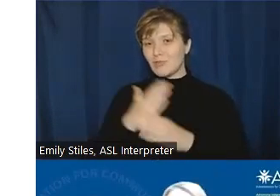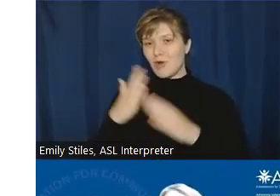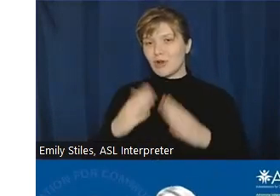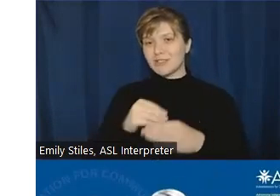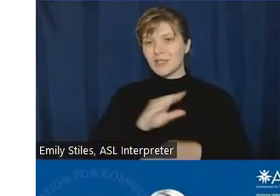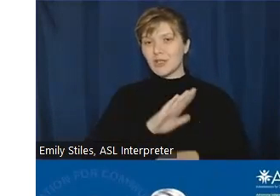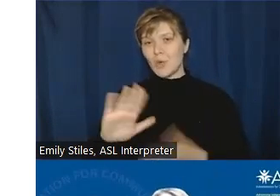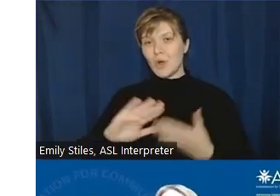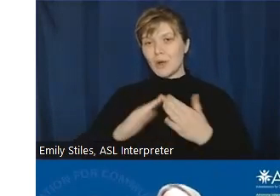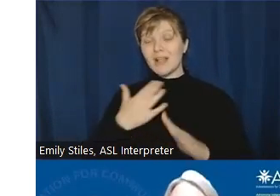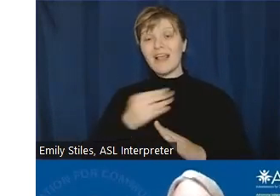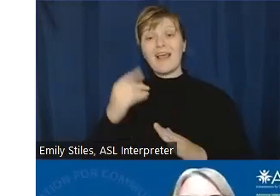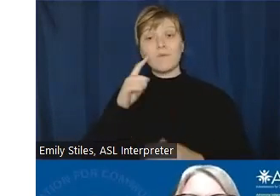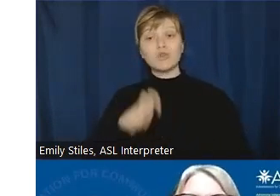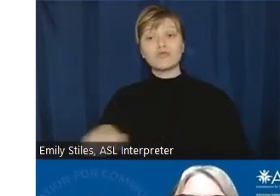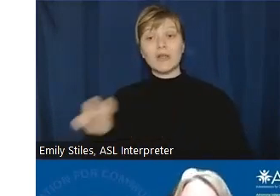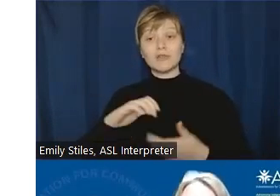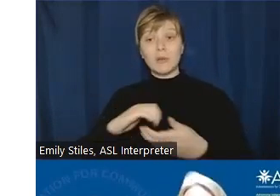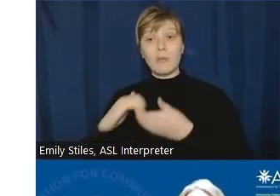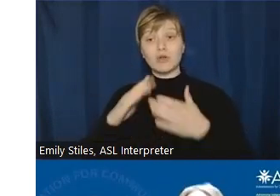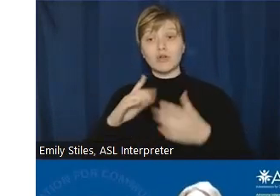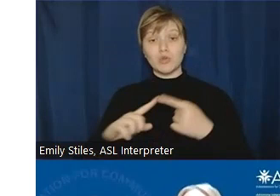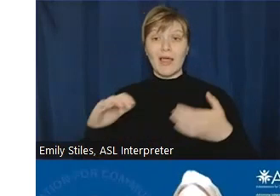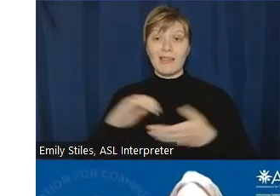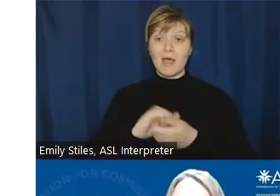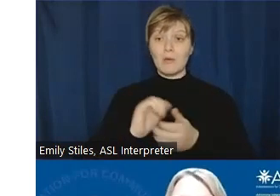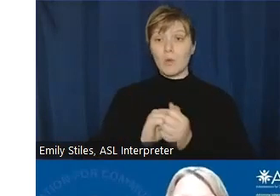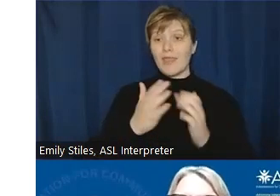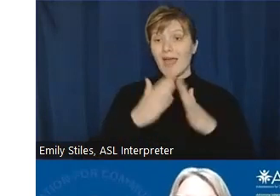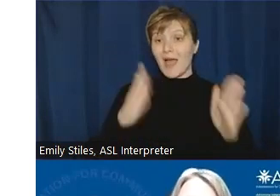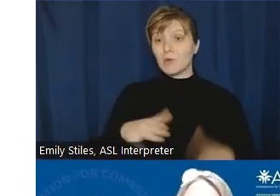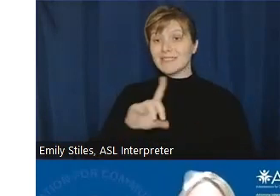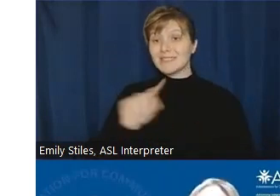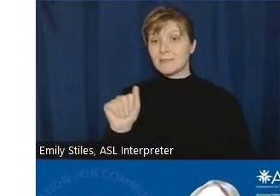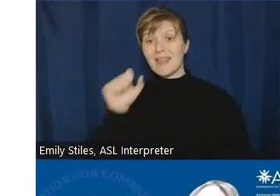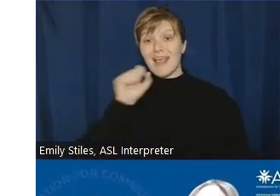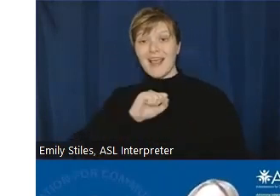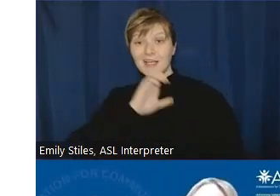partners to be collaborating with the housing, disability, aging and healthcare sectors.